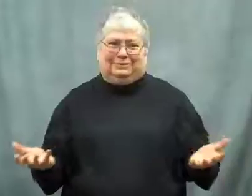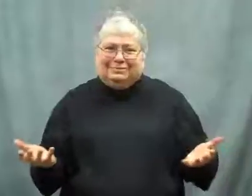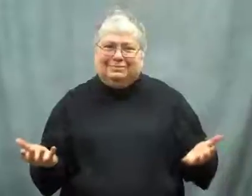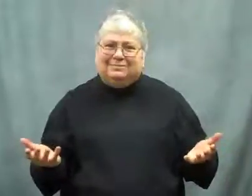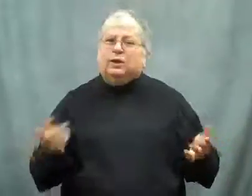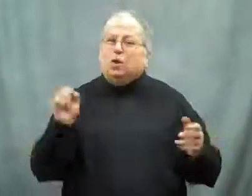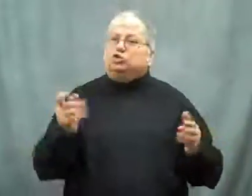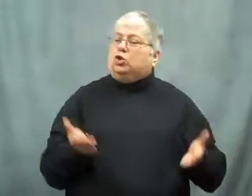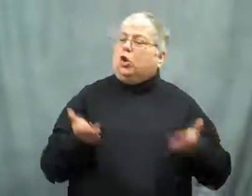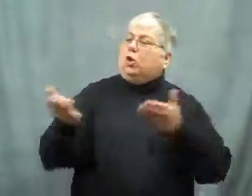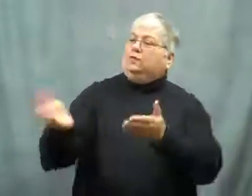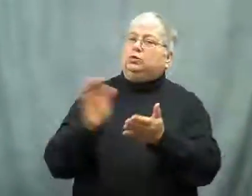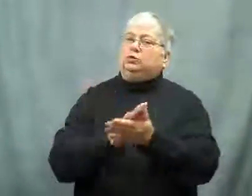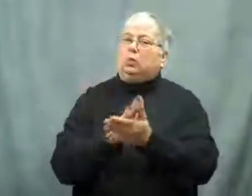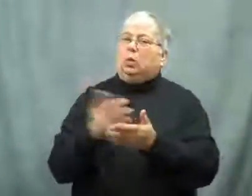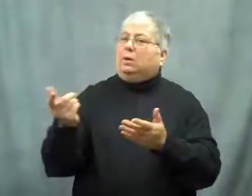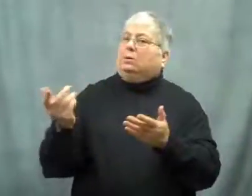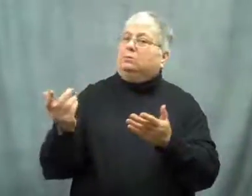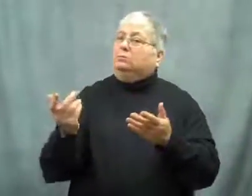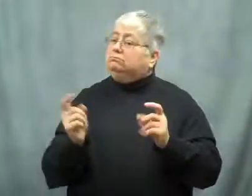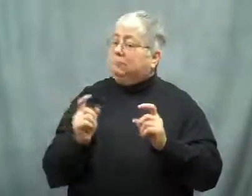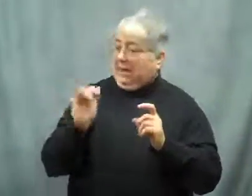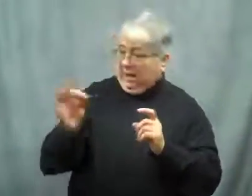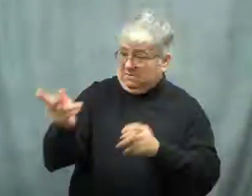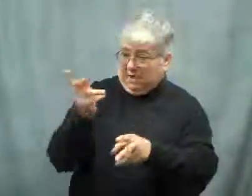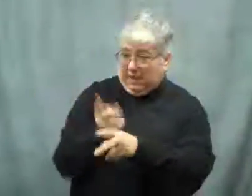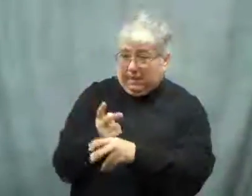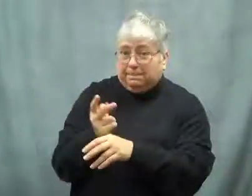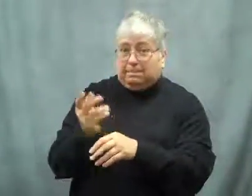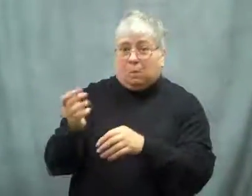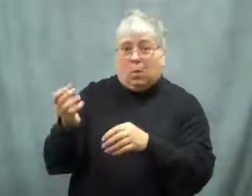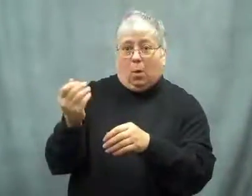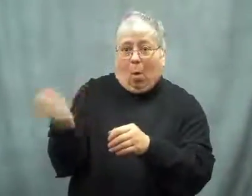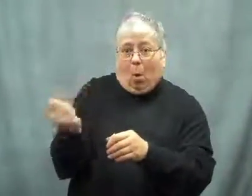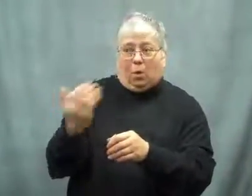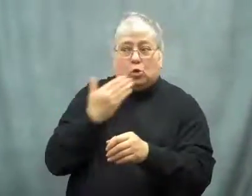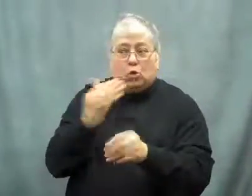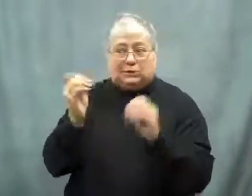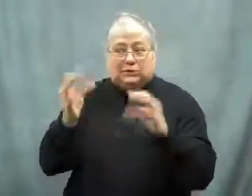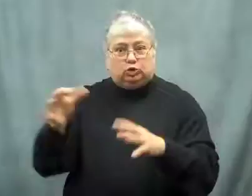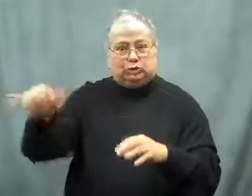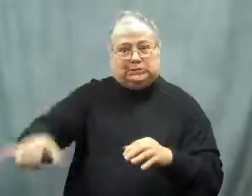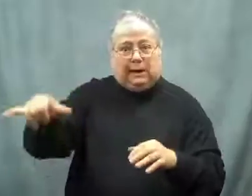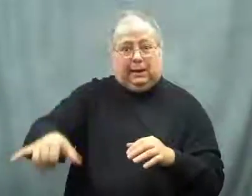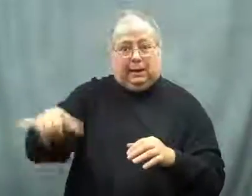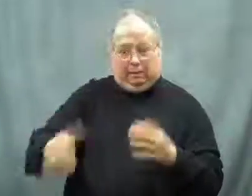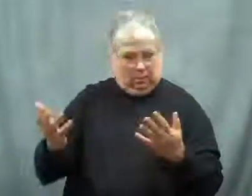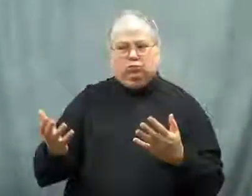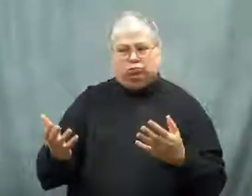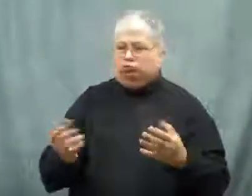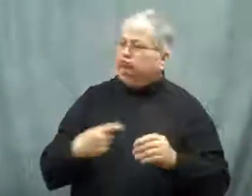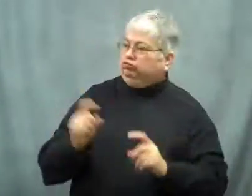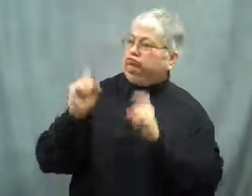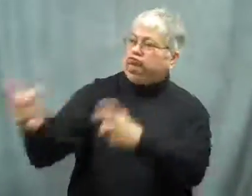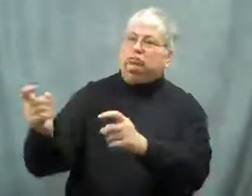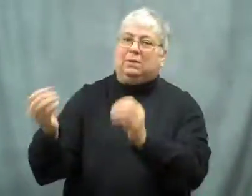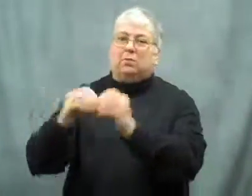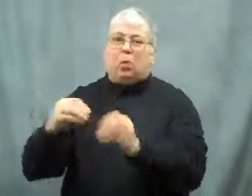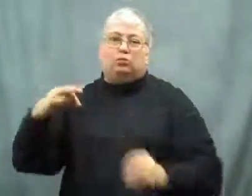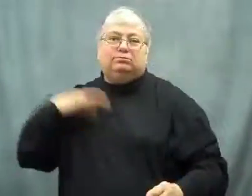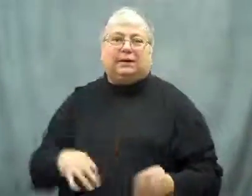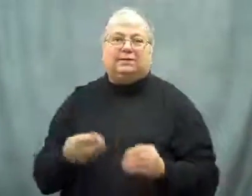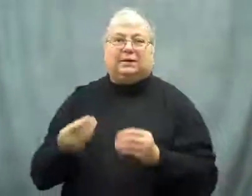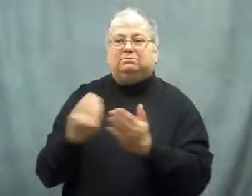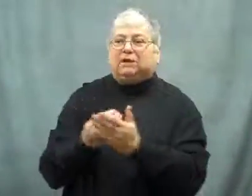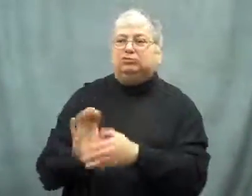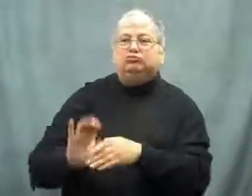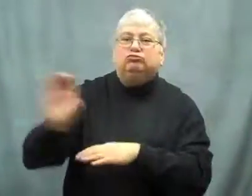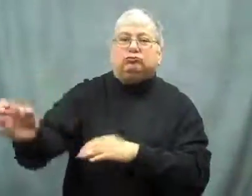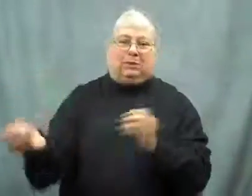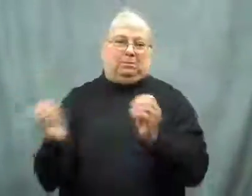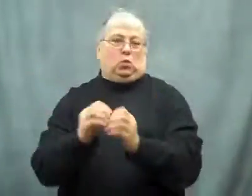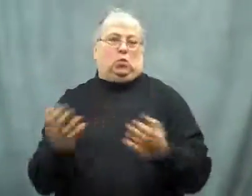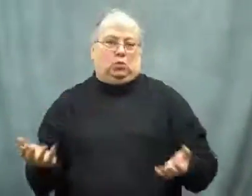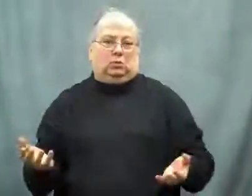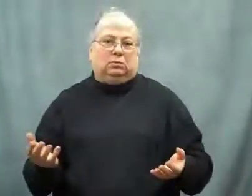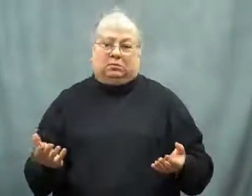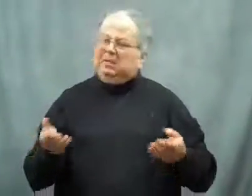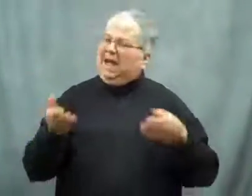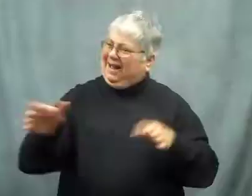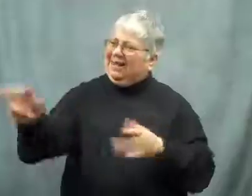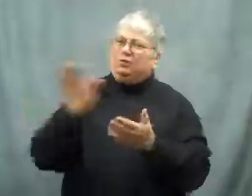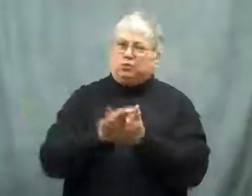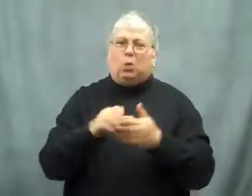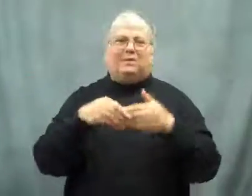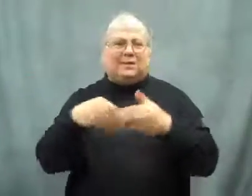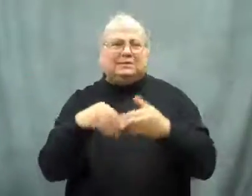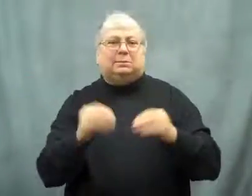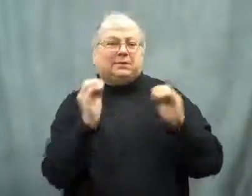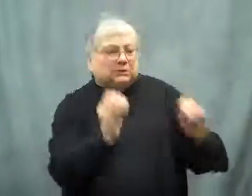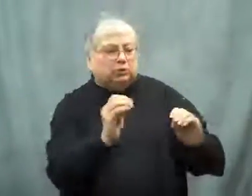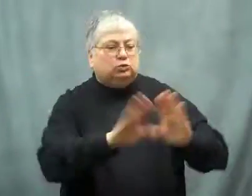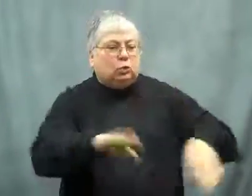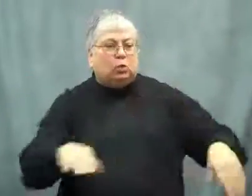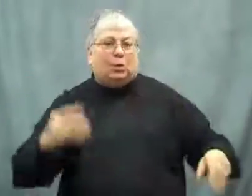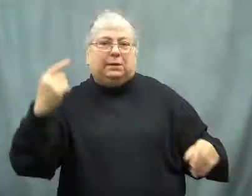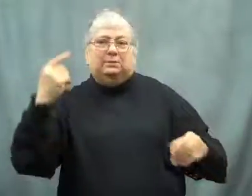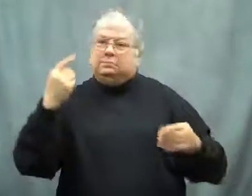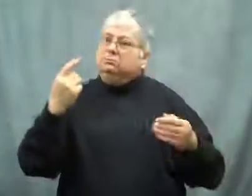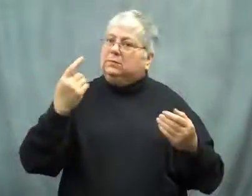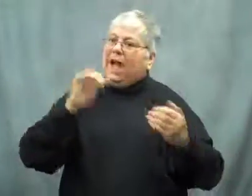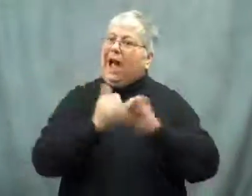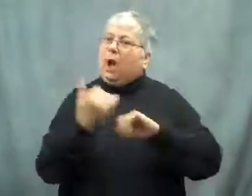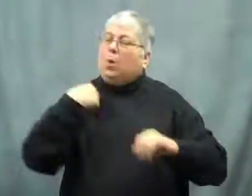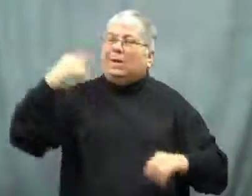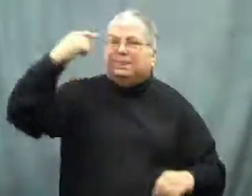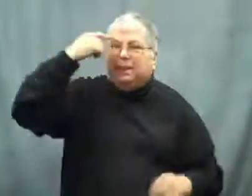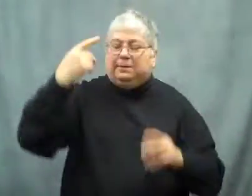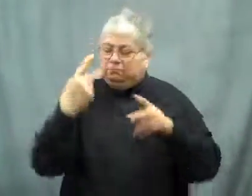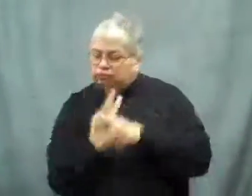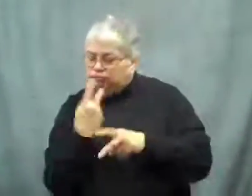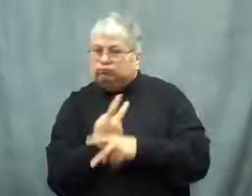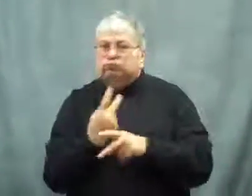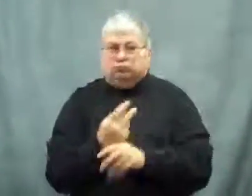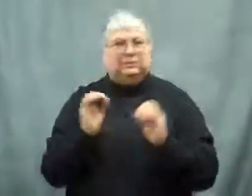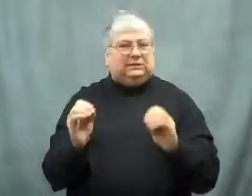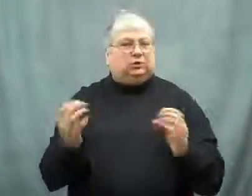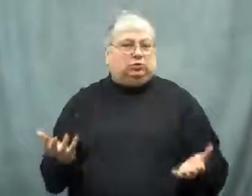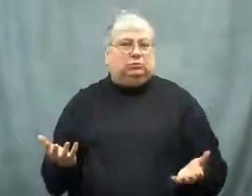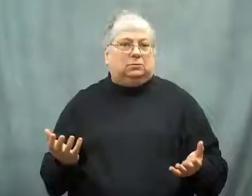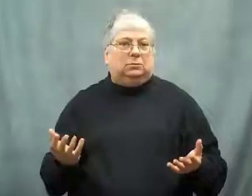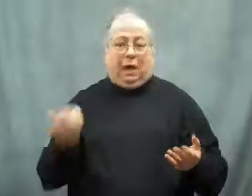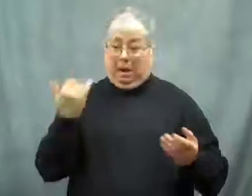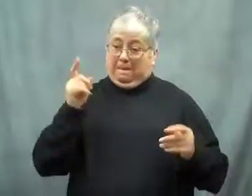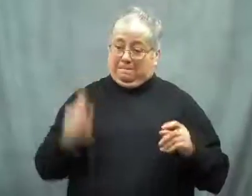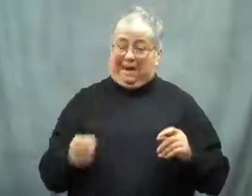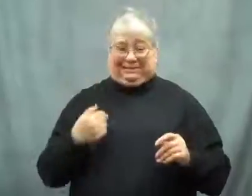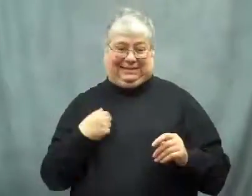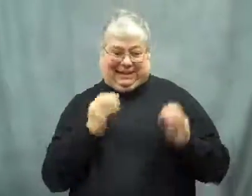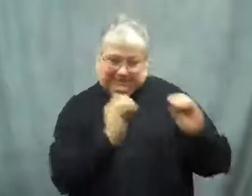Financial incentives should be offered to schools who keep their teachers.